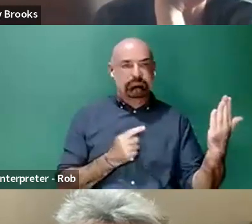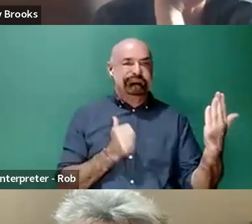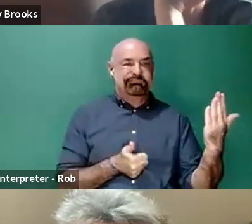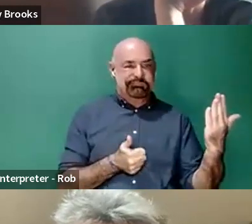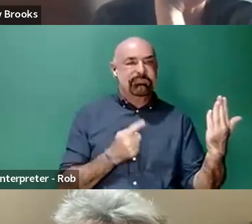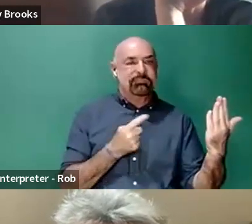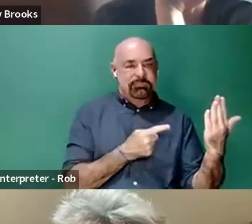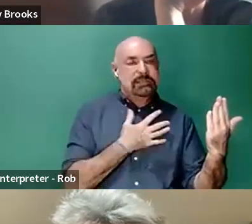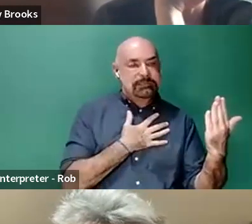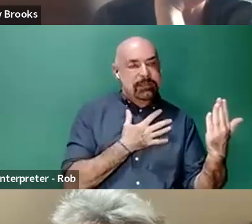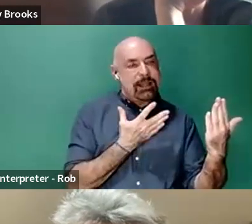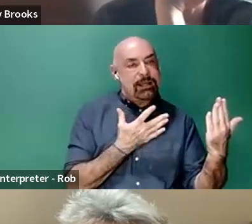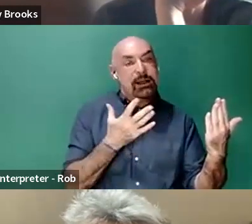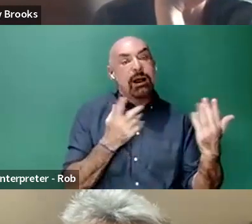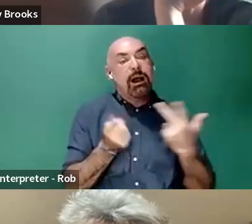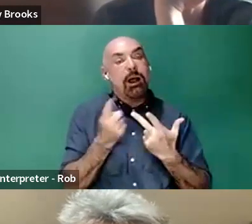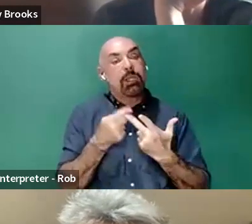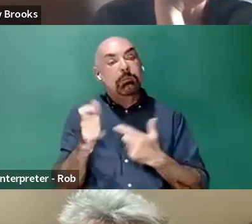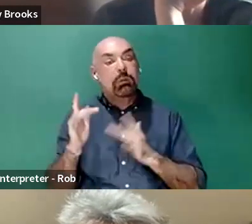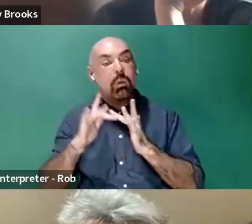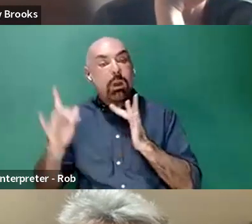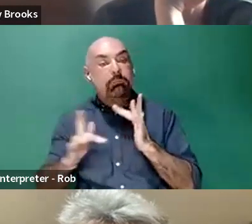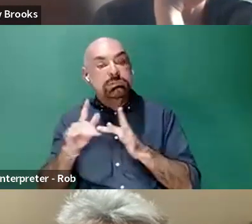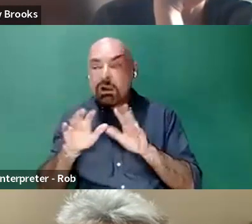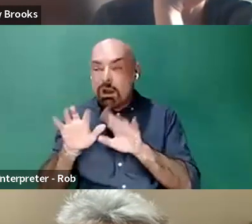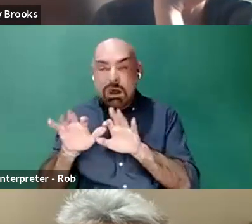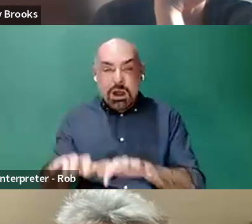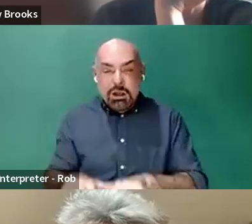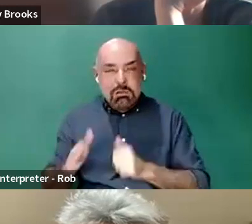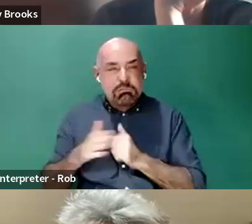But if you look on the website, you'll find a more interactive experience